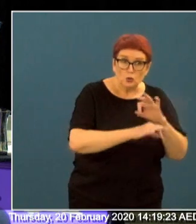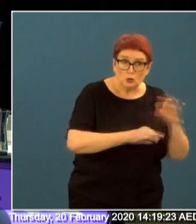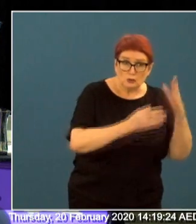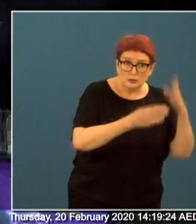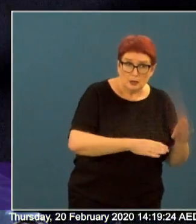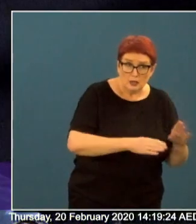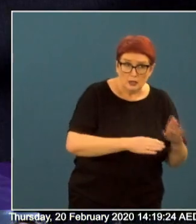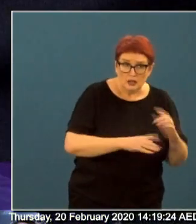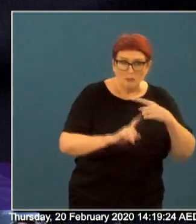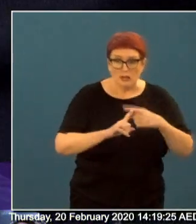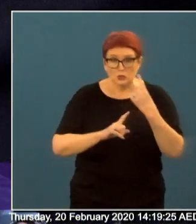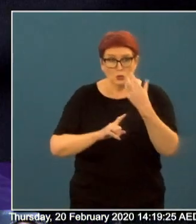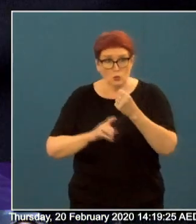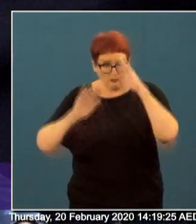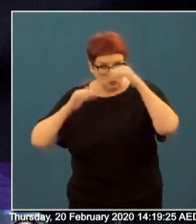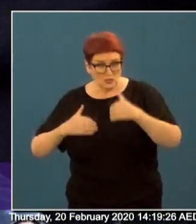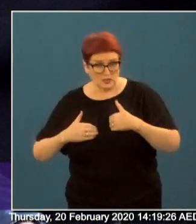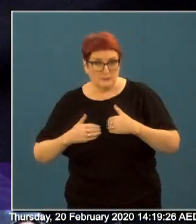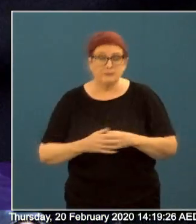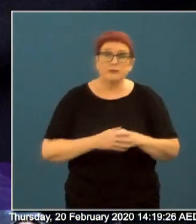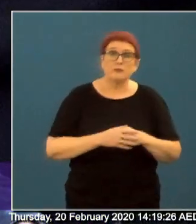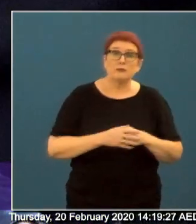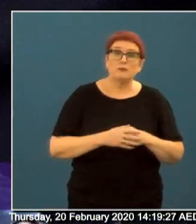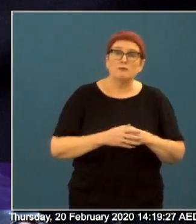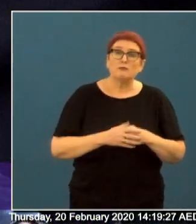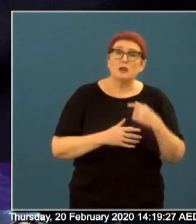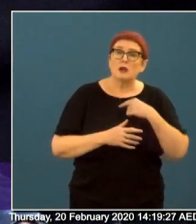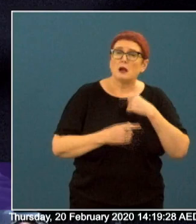In my estimate, in those over the age of 20 and dealing